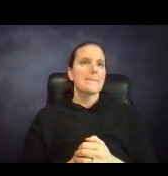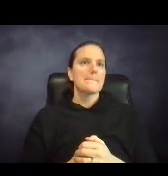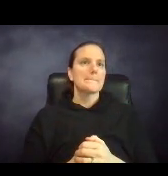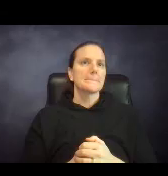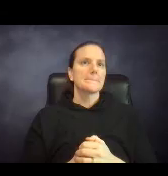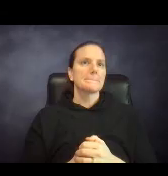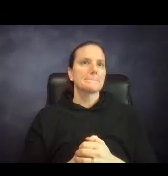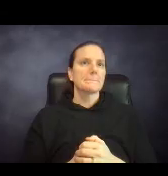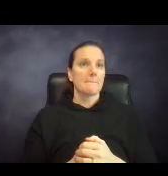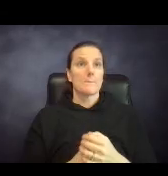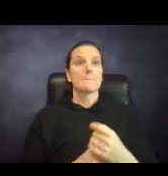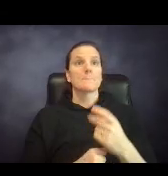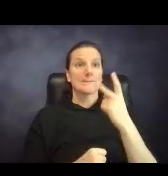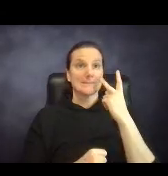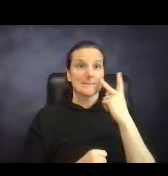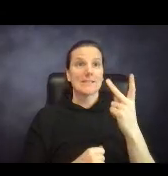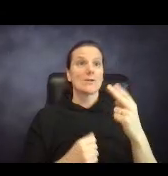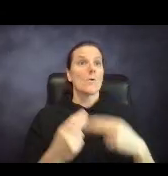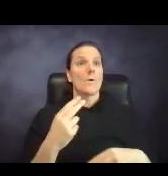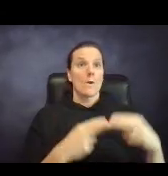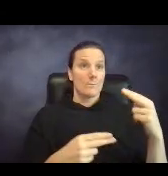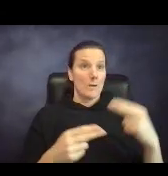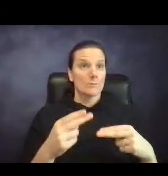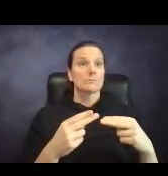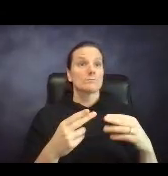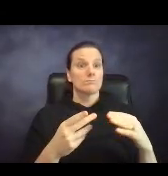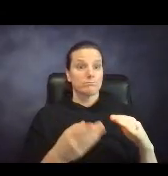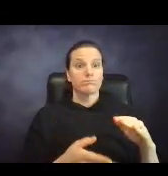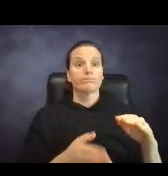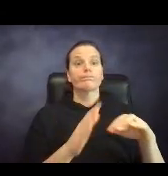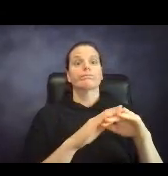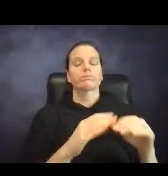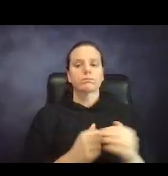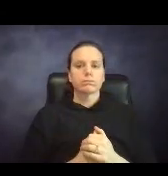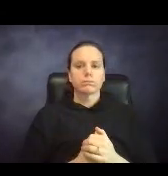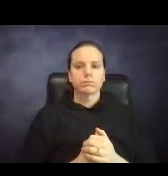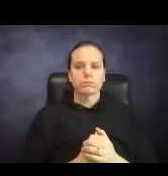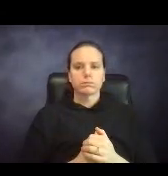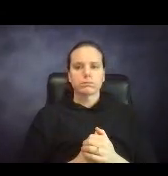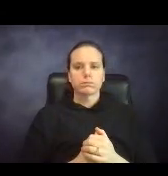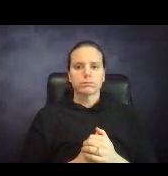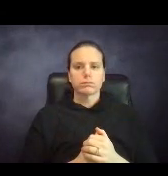of hormones I was in, I started, I was practicing functional nutrition in the early two